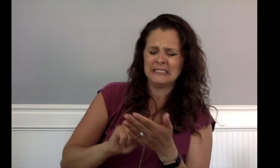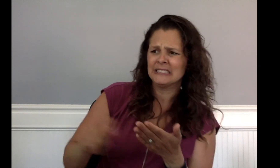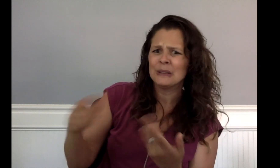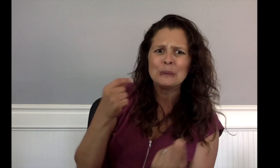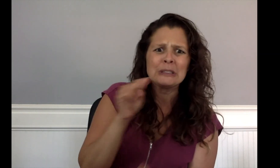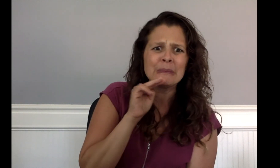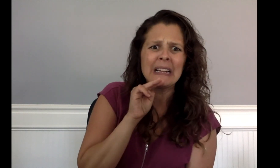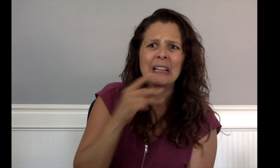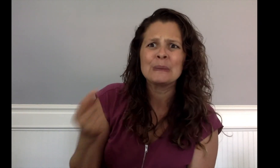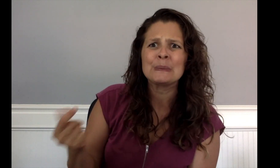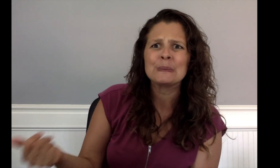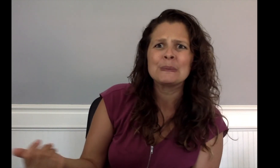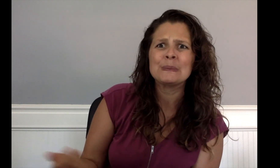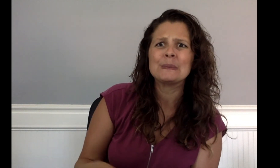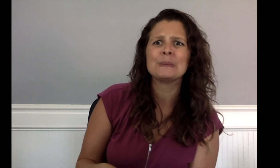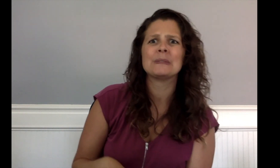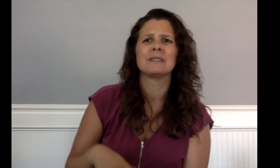Charlie asked, "What about Millie?"